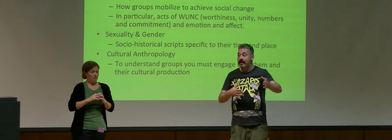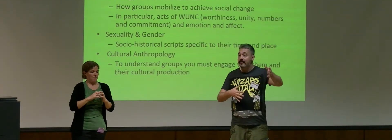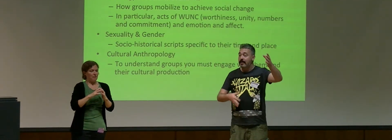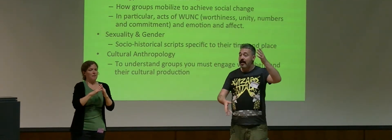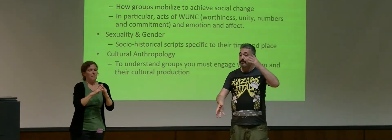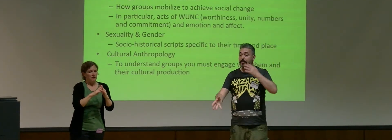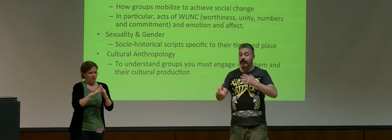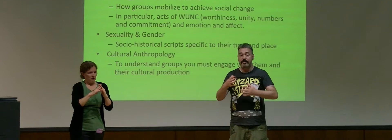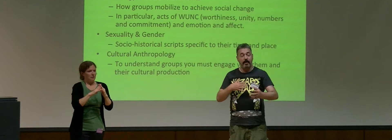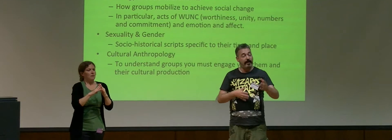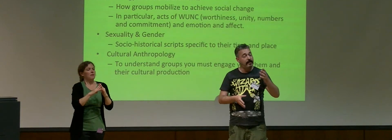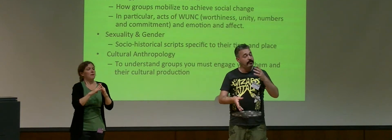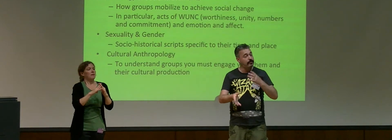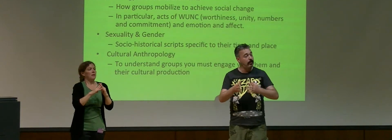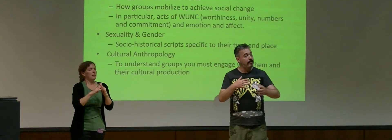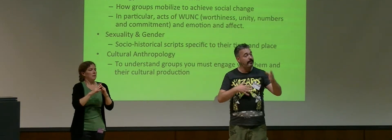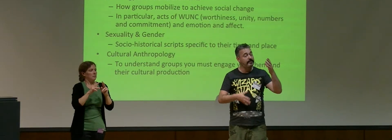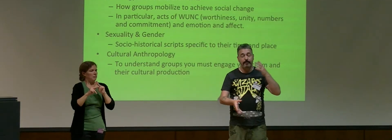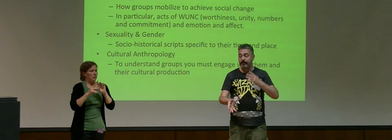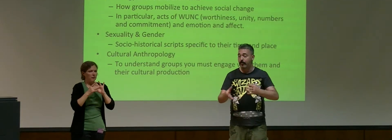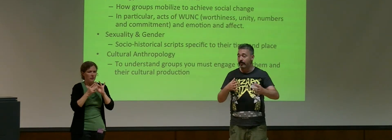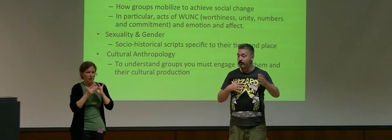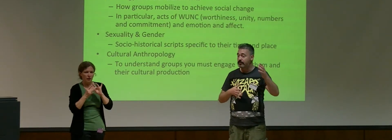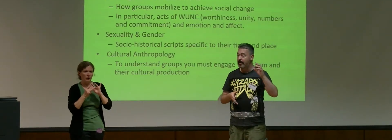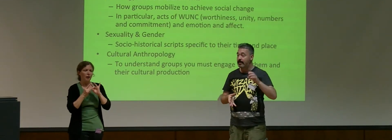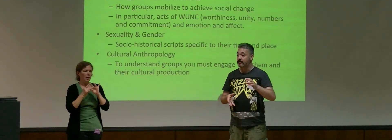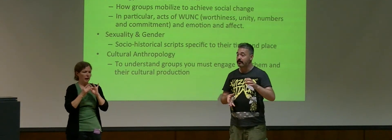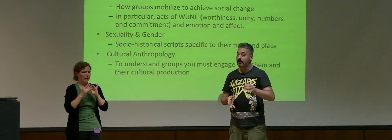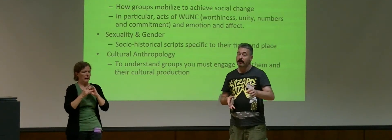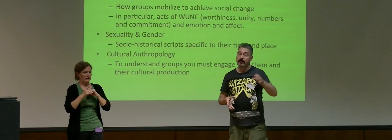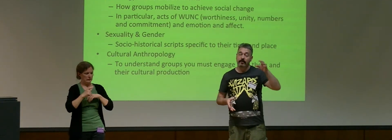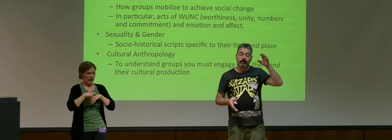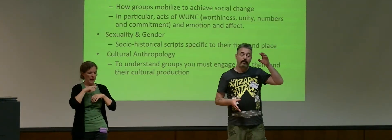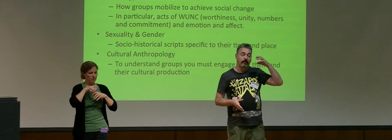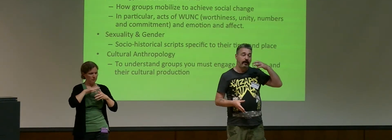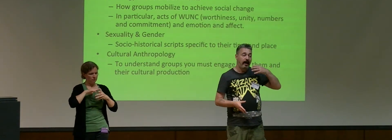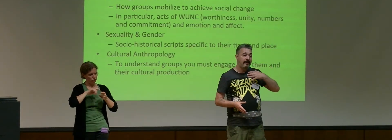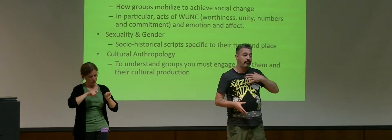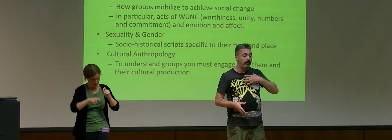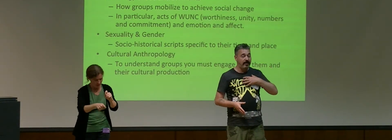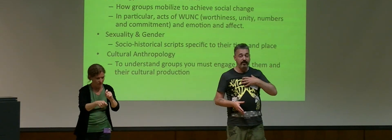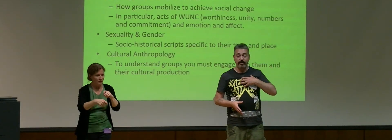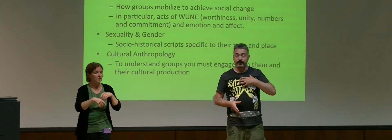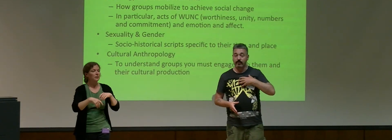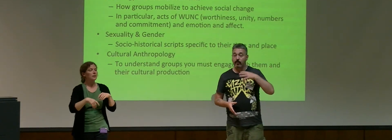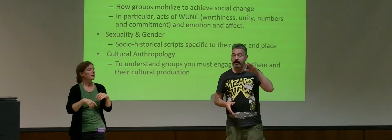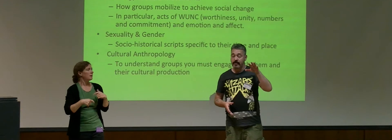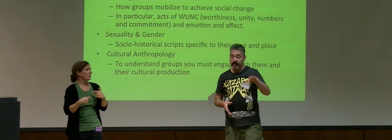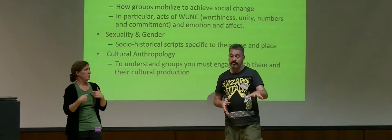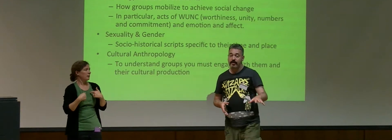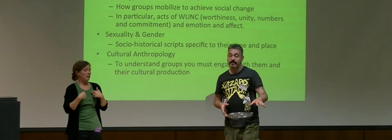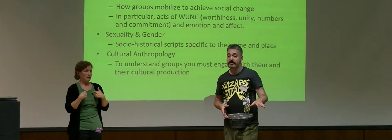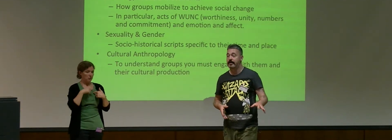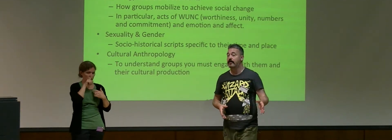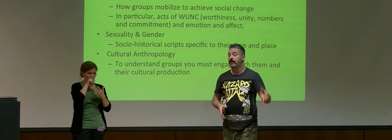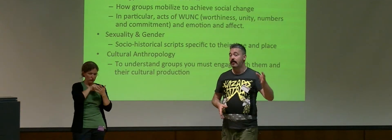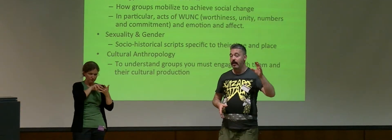as people are now beginning to talk about the tipping point for trans. As a researcher, what is interesting